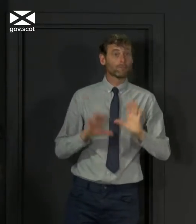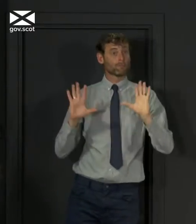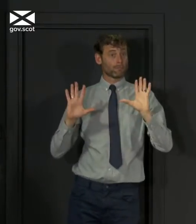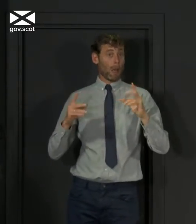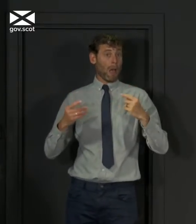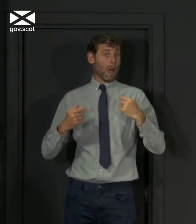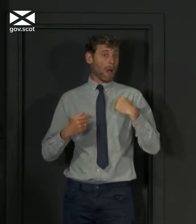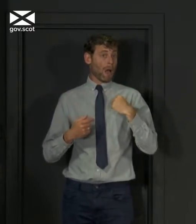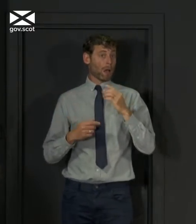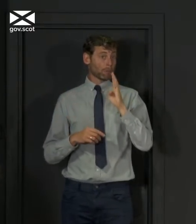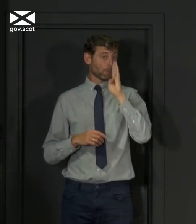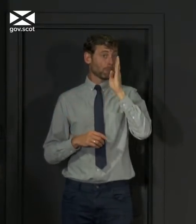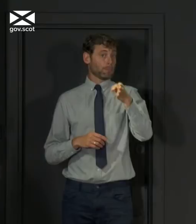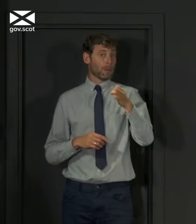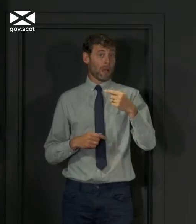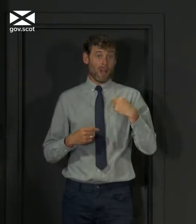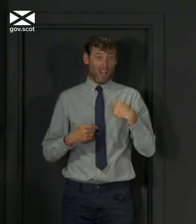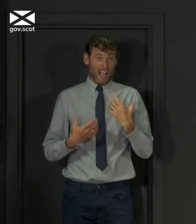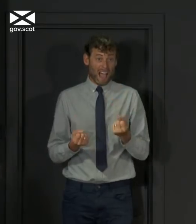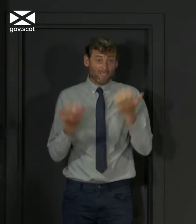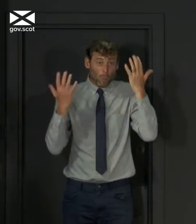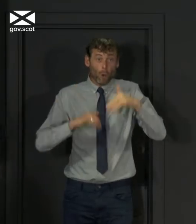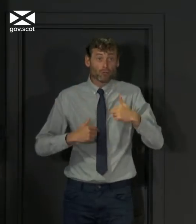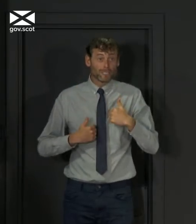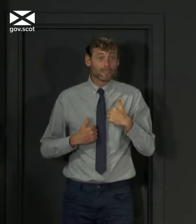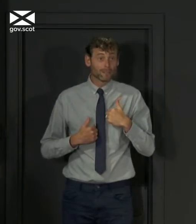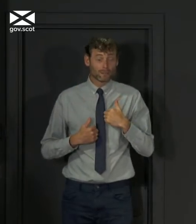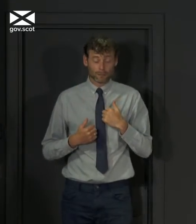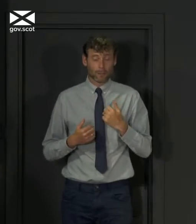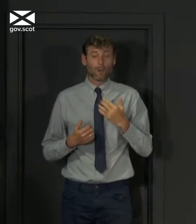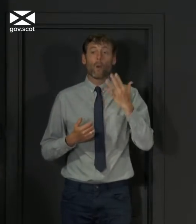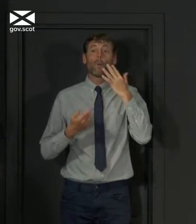nature what we are dealing with right now, I have a concern about all of this. Every